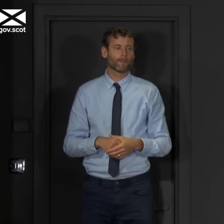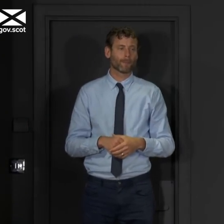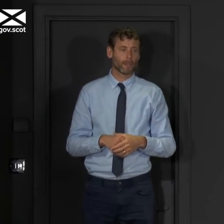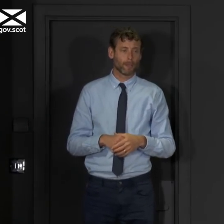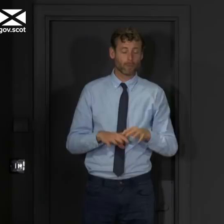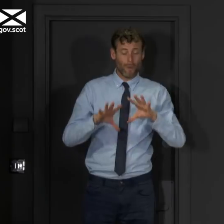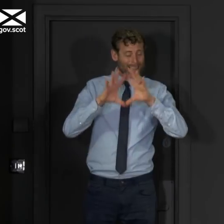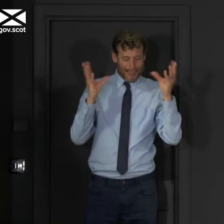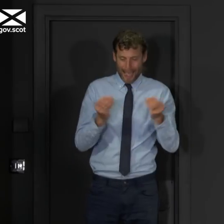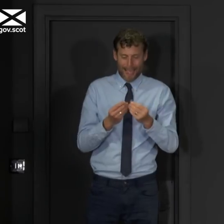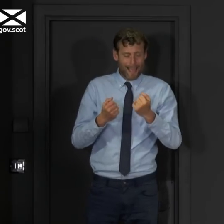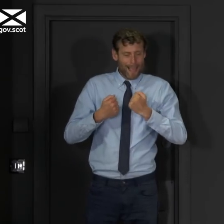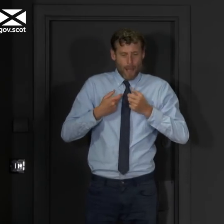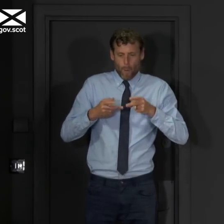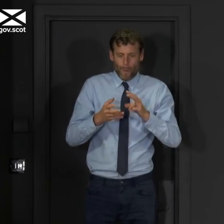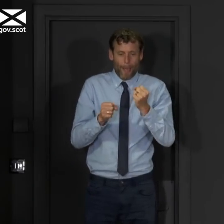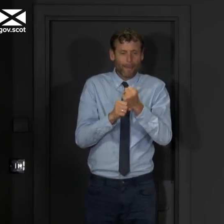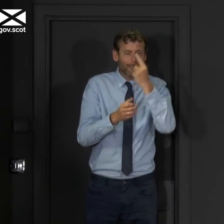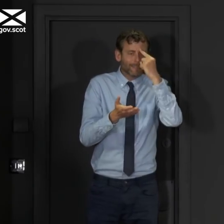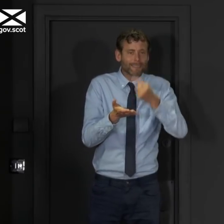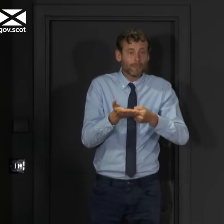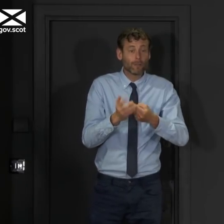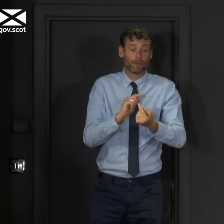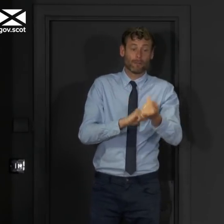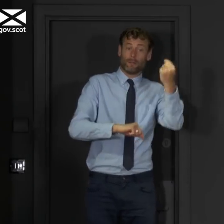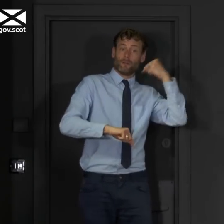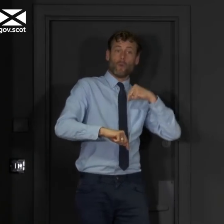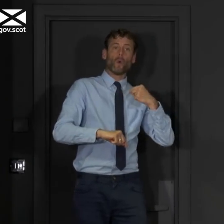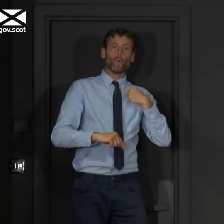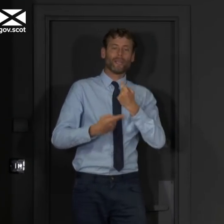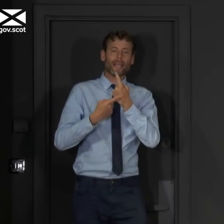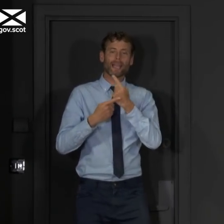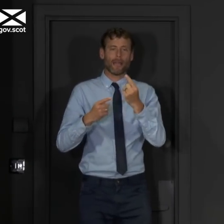of the things that at a reasonably early stage we took the decision to do was to establish